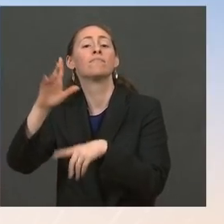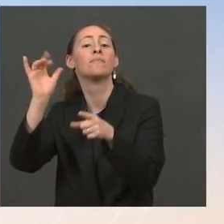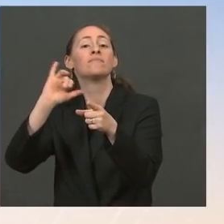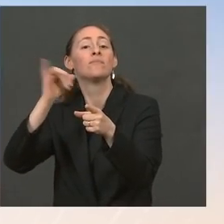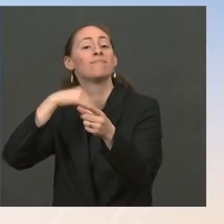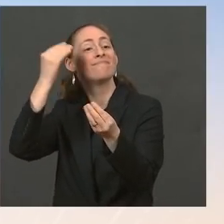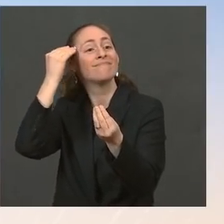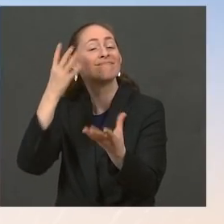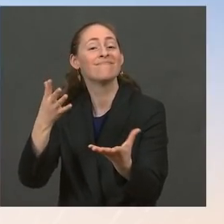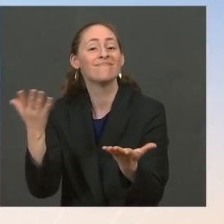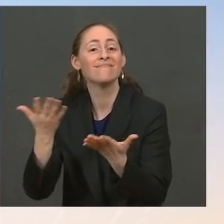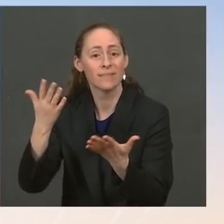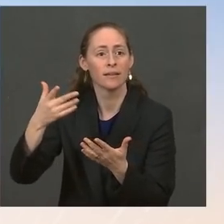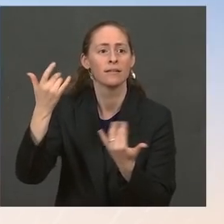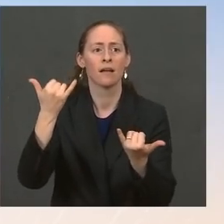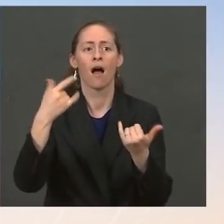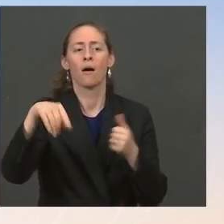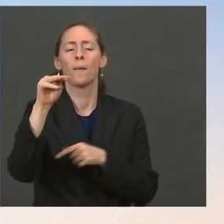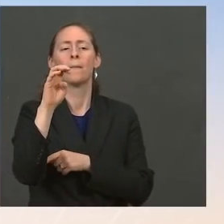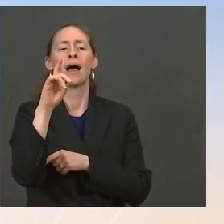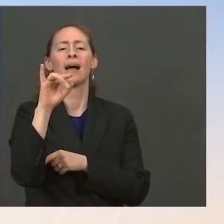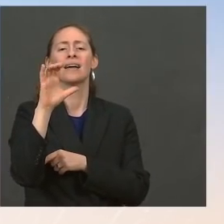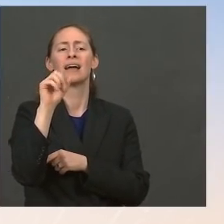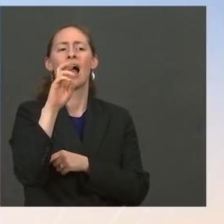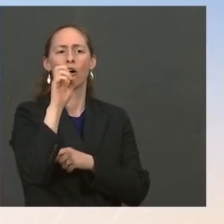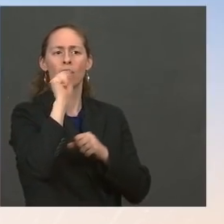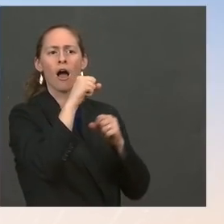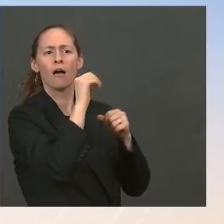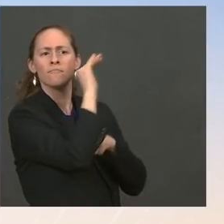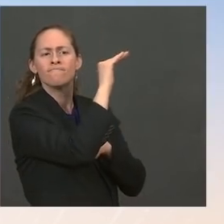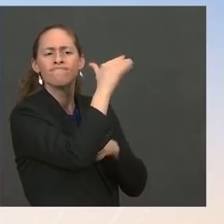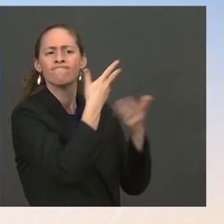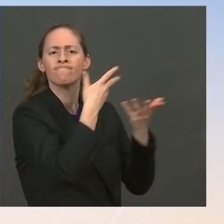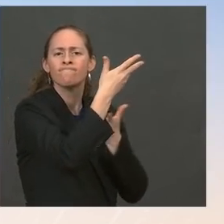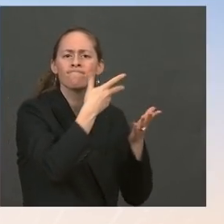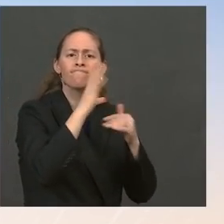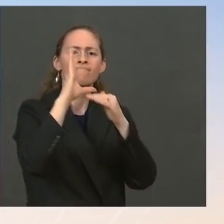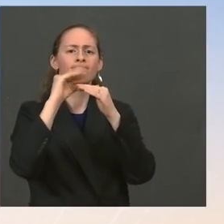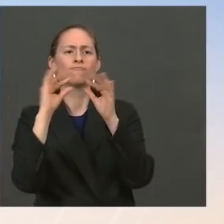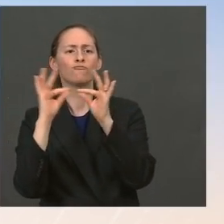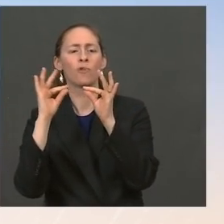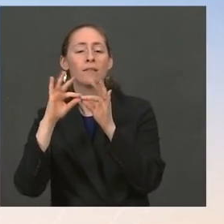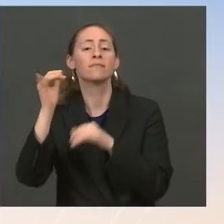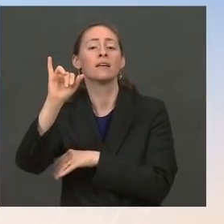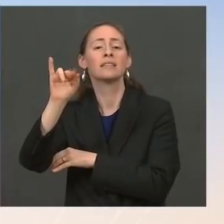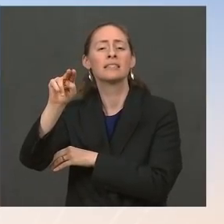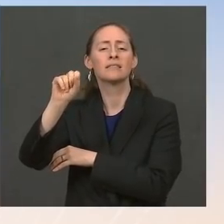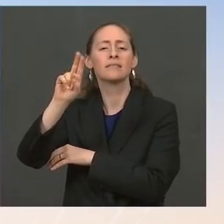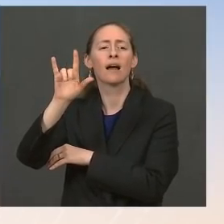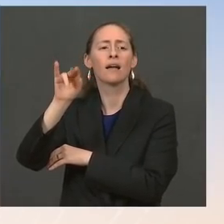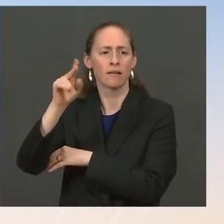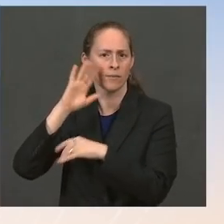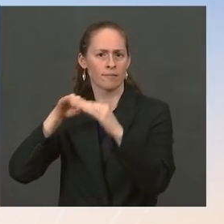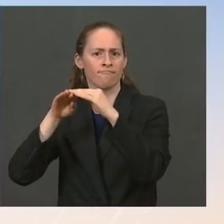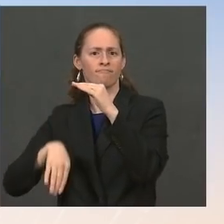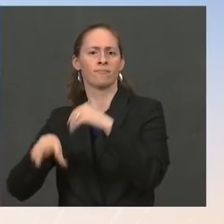limiting cost-sharing for insulin products to make sure they're no higher than $35, starting in 2023.